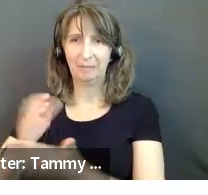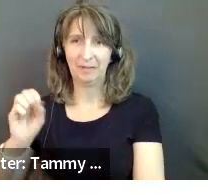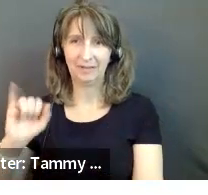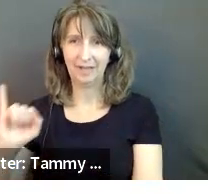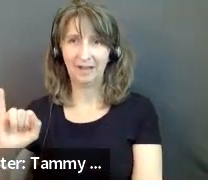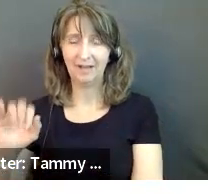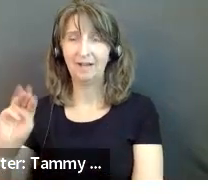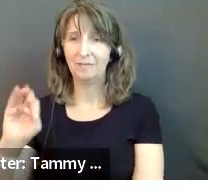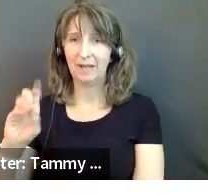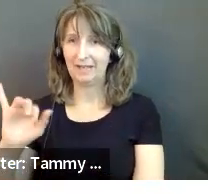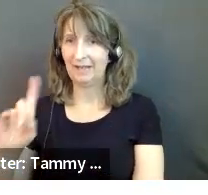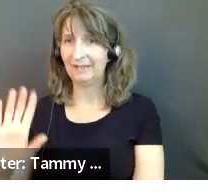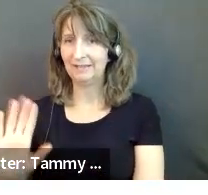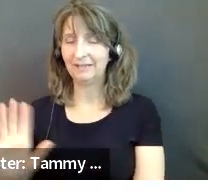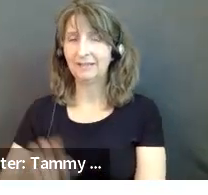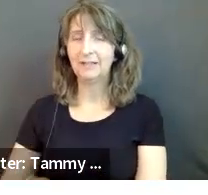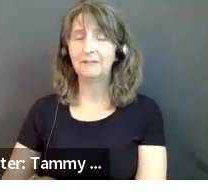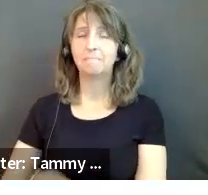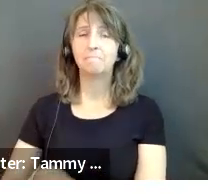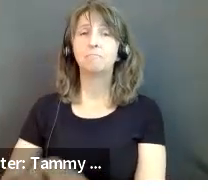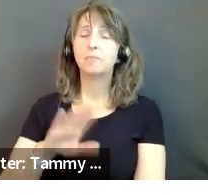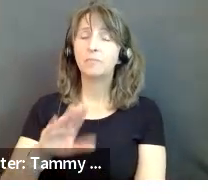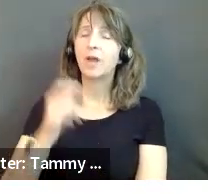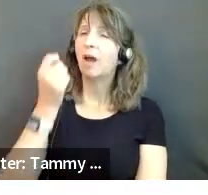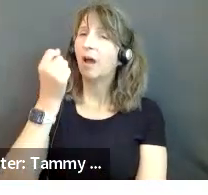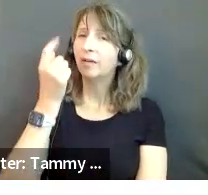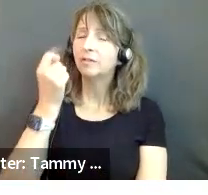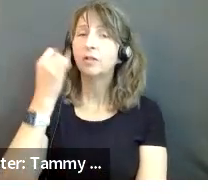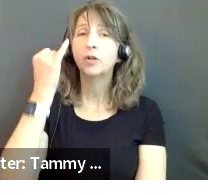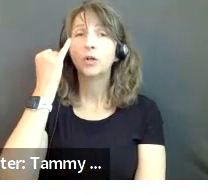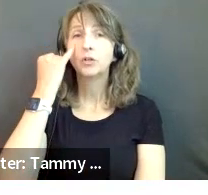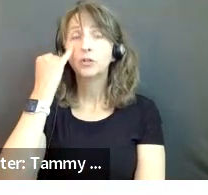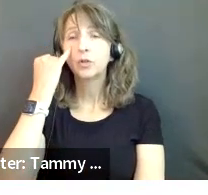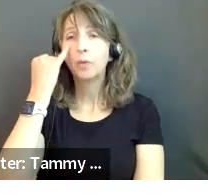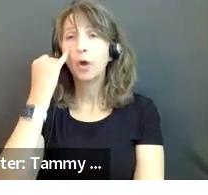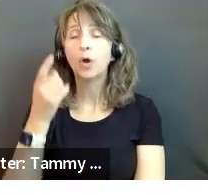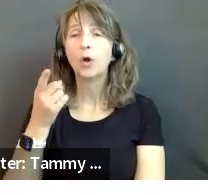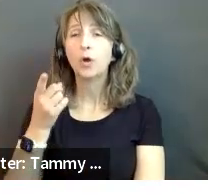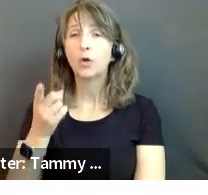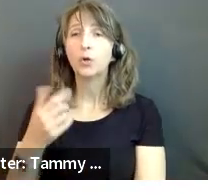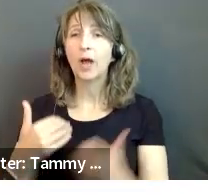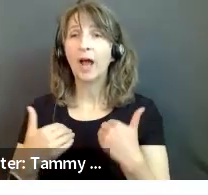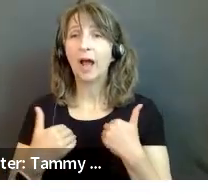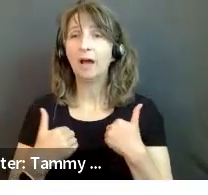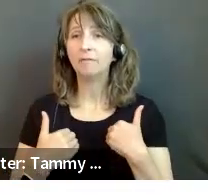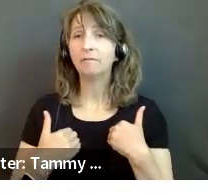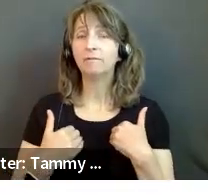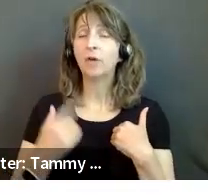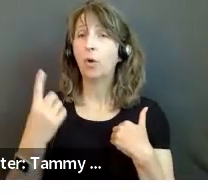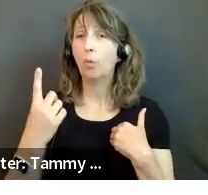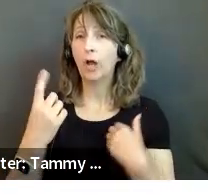These solutions of course for that would be one car and in the in the home that the individual resides in.